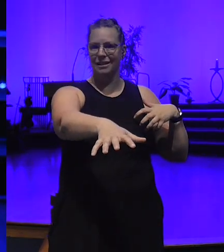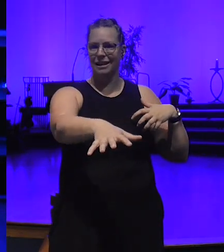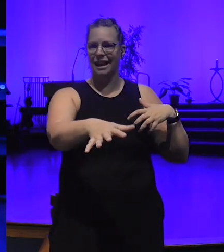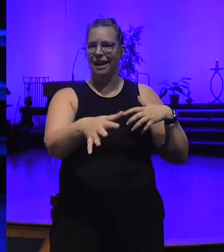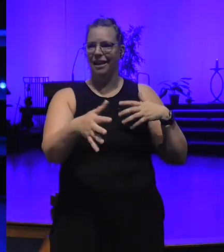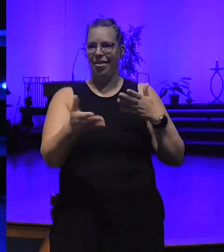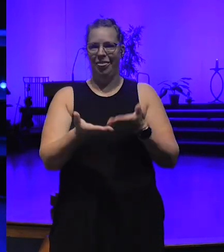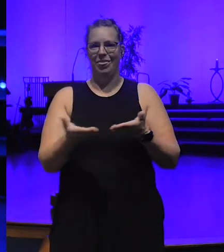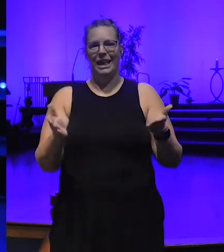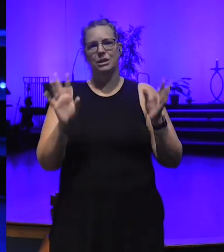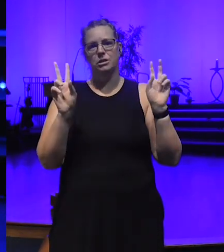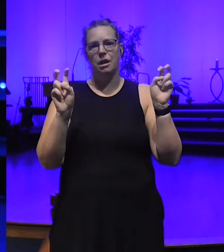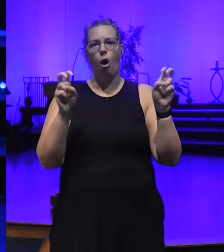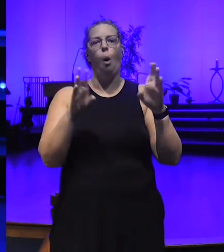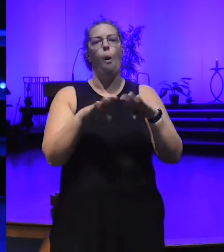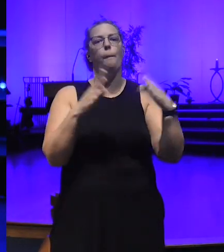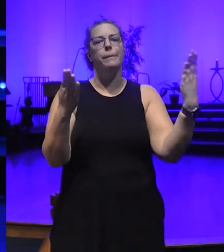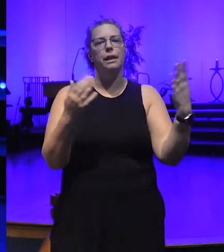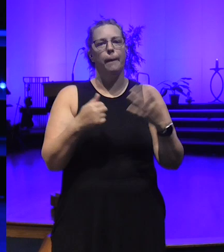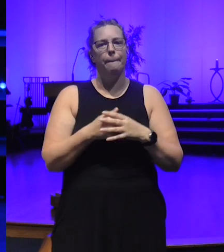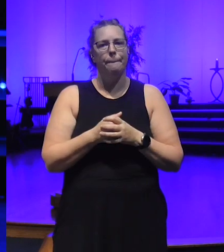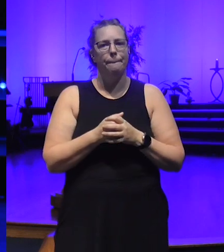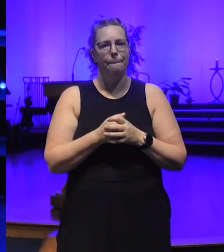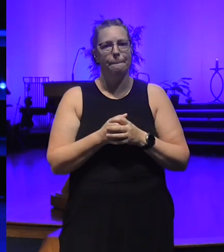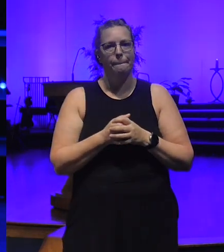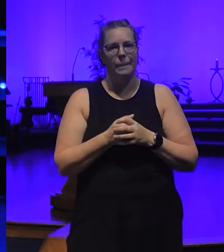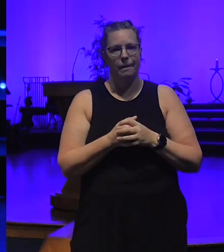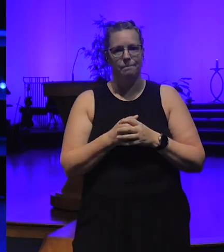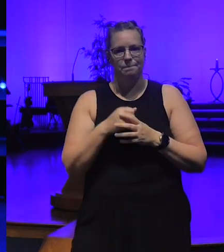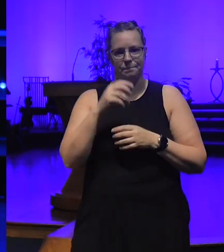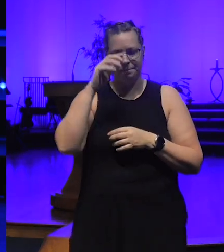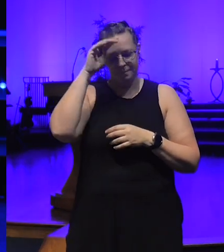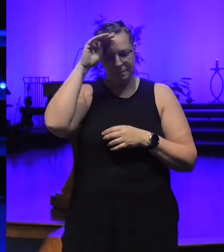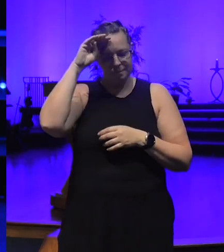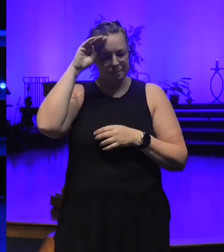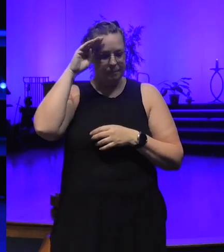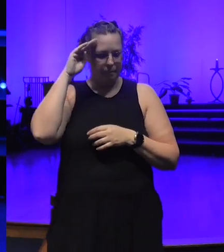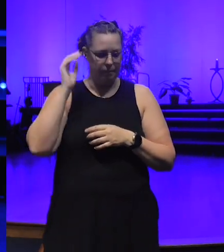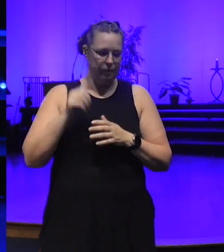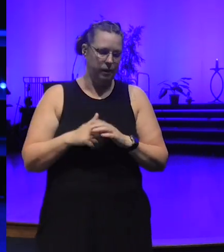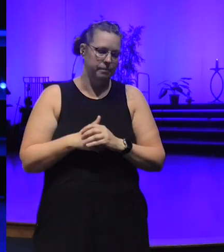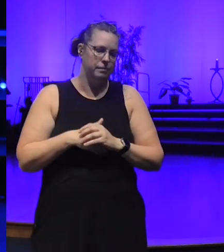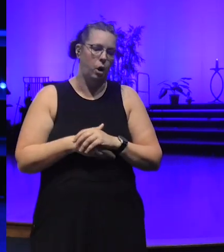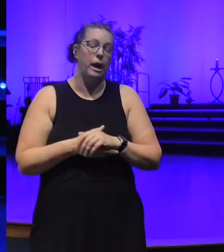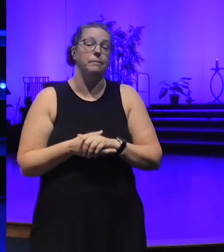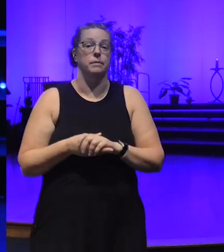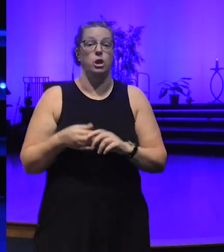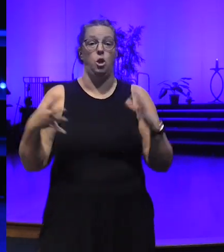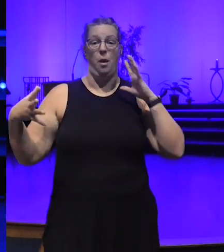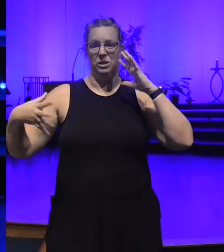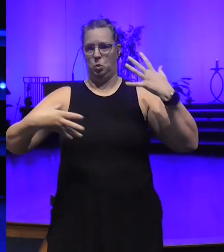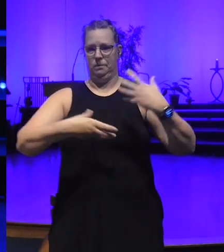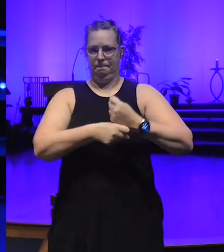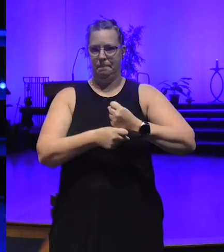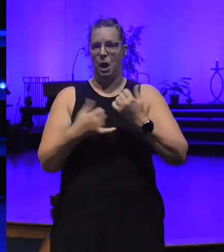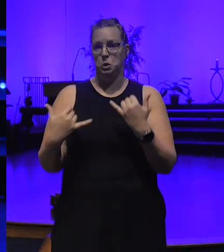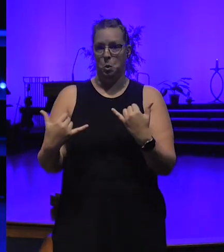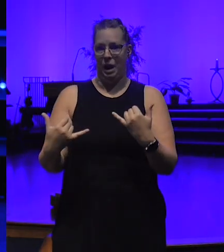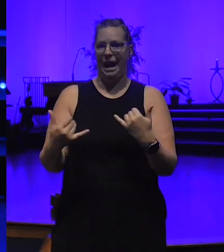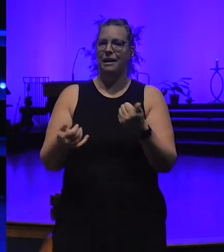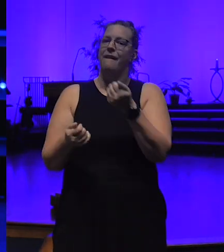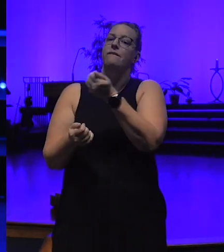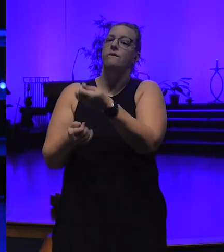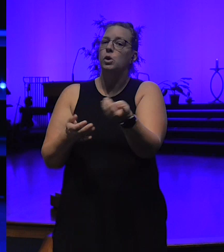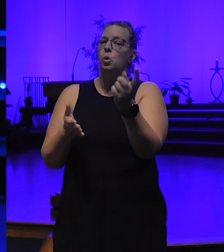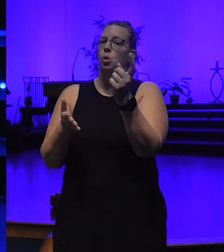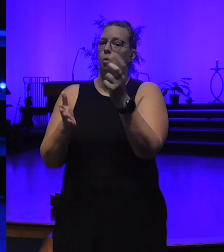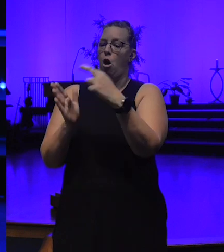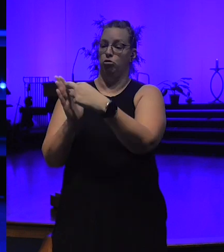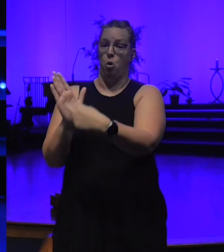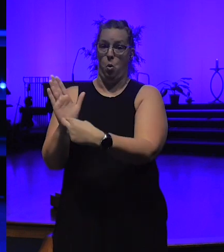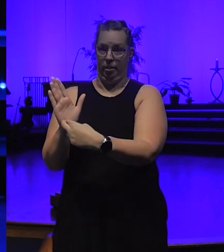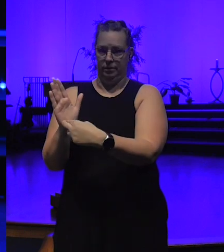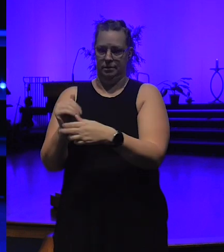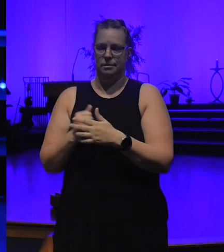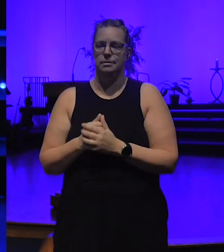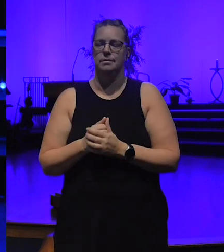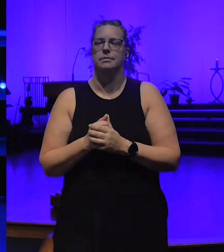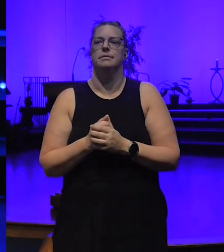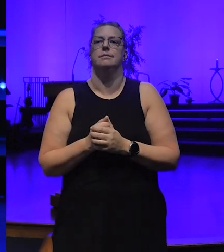up as we close today a few rules for facing the facts but through transforming ourselves when